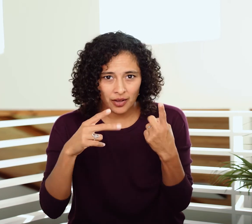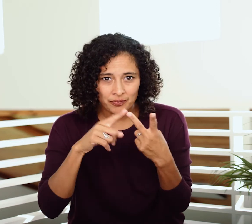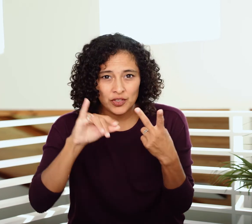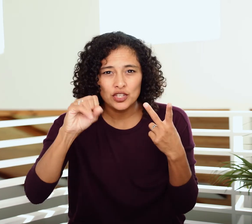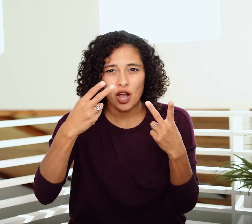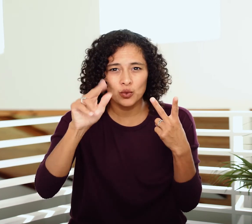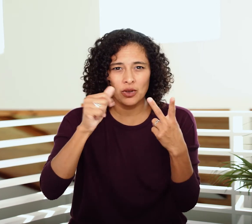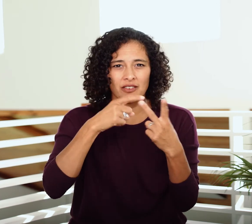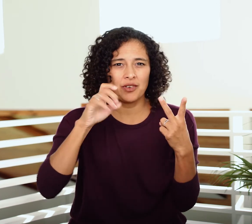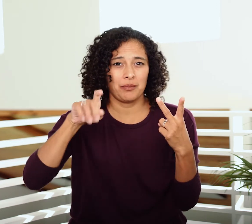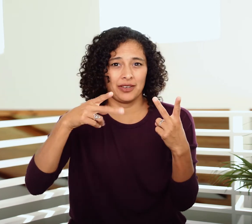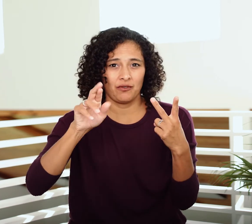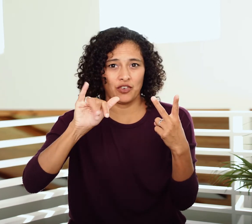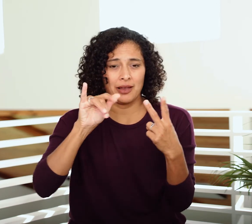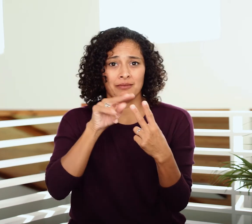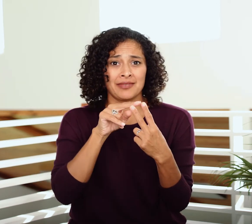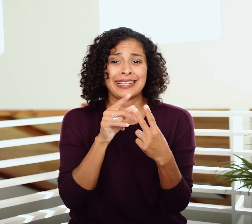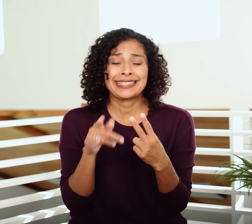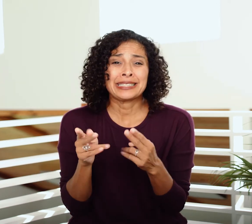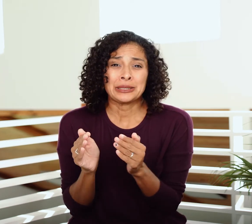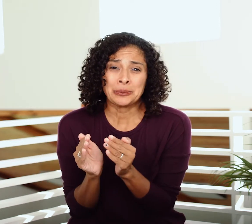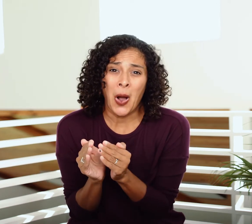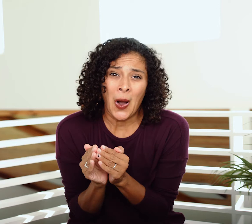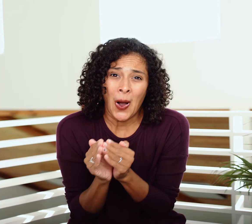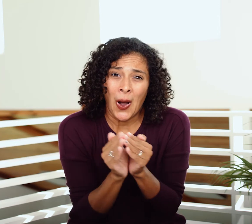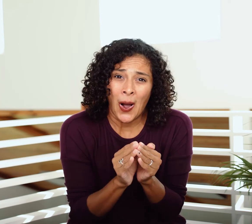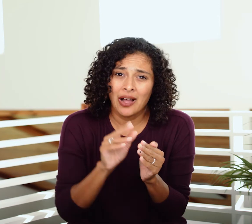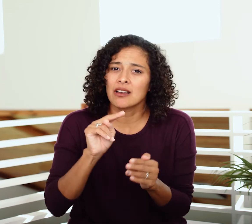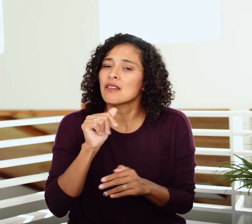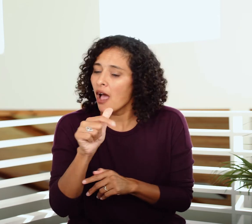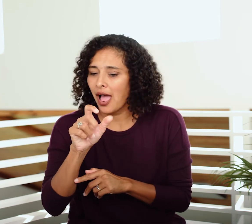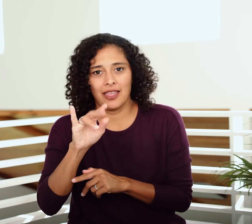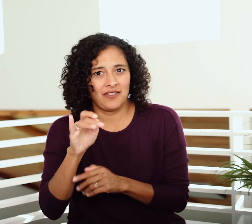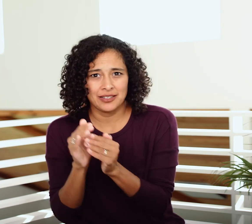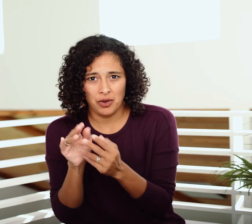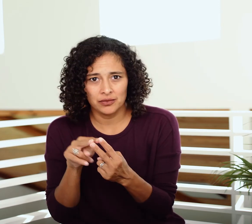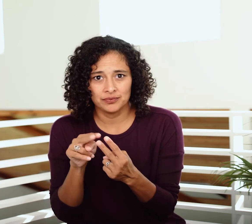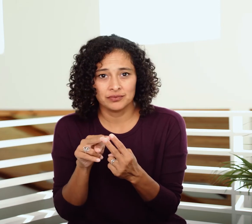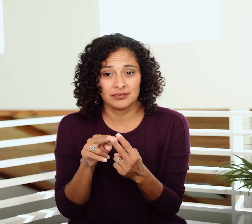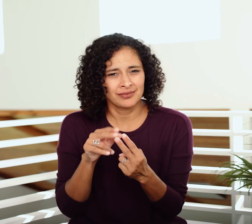Joshua from the tribe of Ephraim, the smallest of the non-Levite tribes.